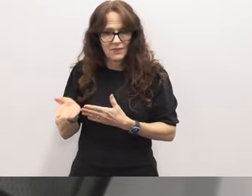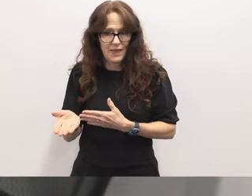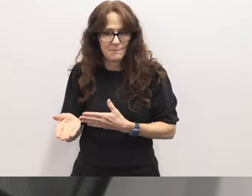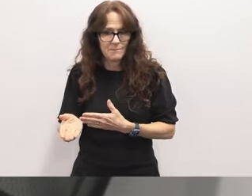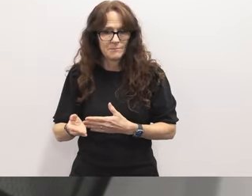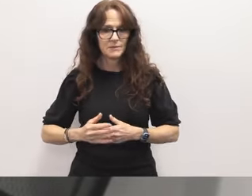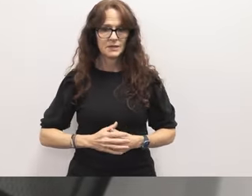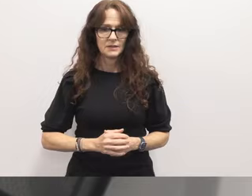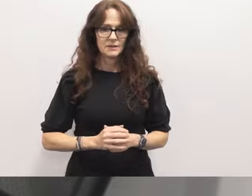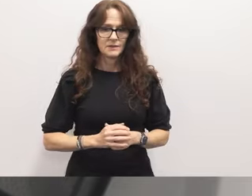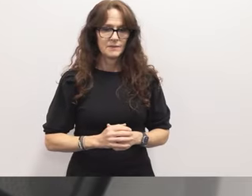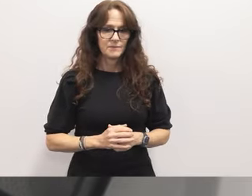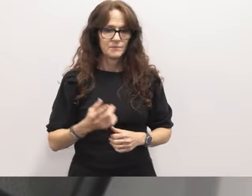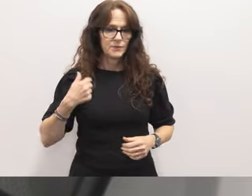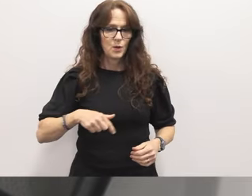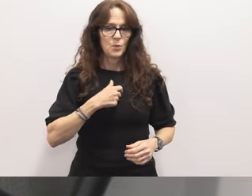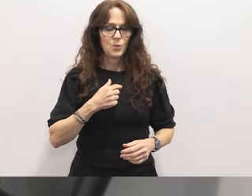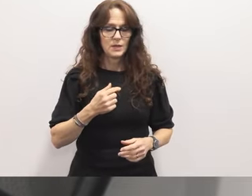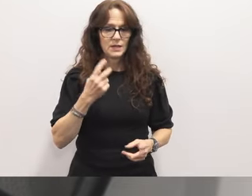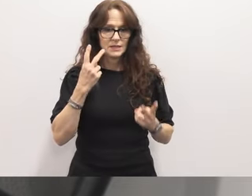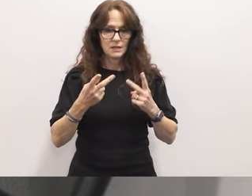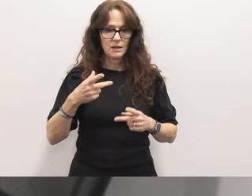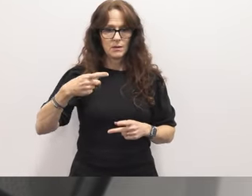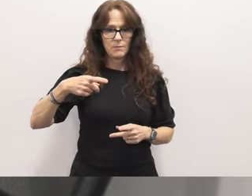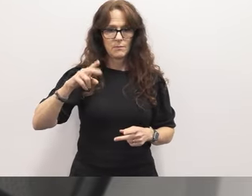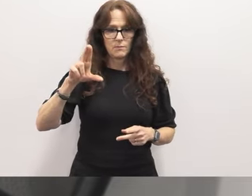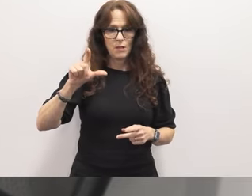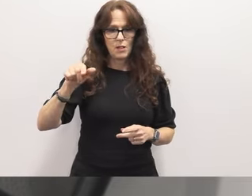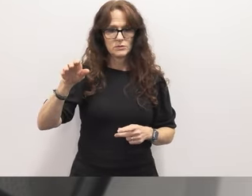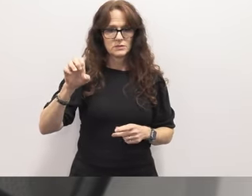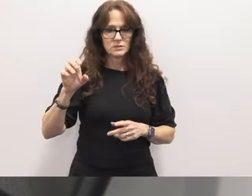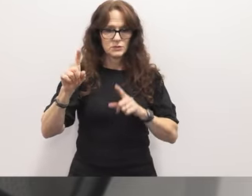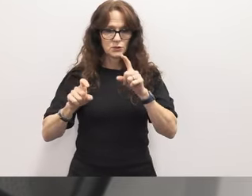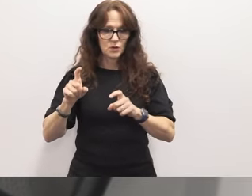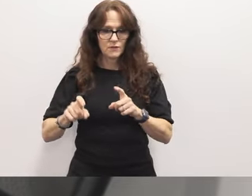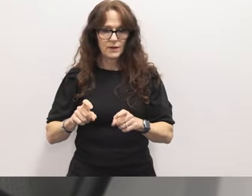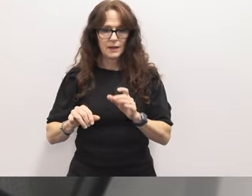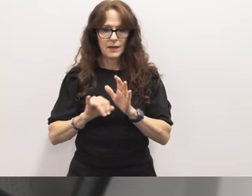And we revisit our poll survey. We identify who are our students